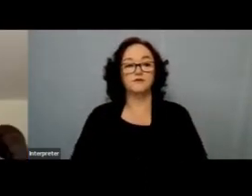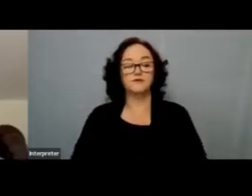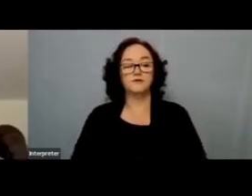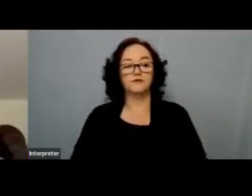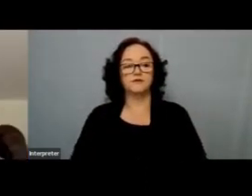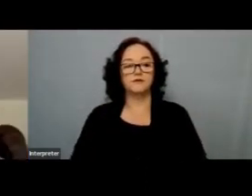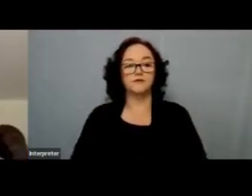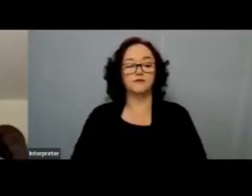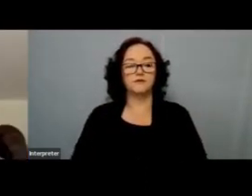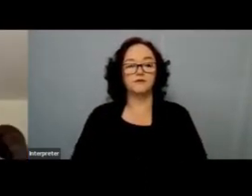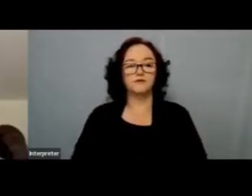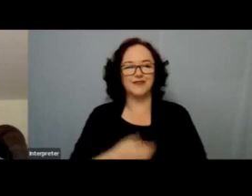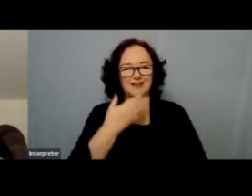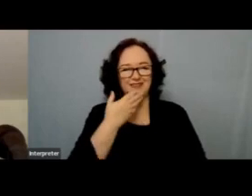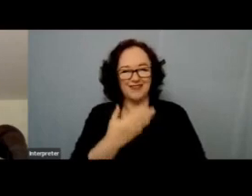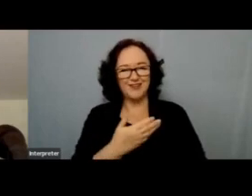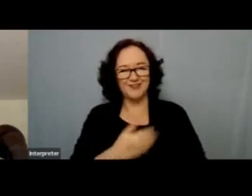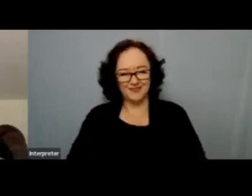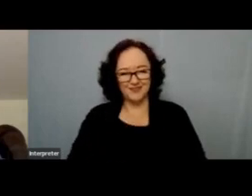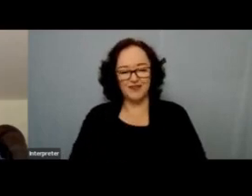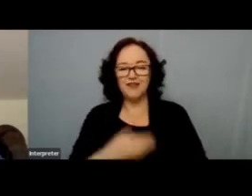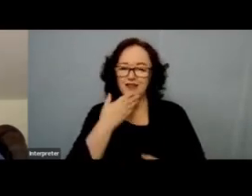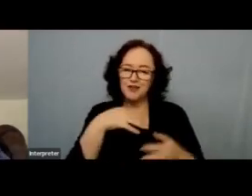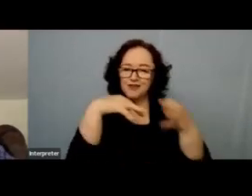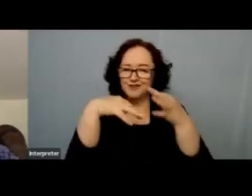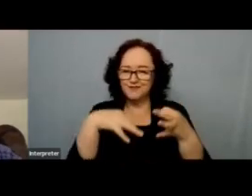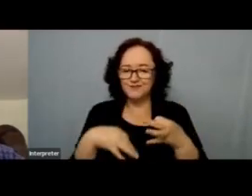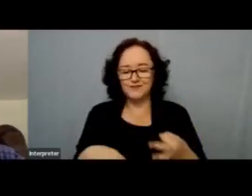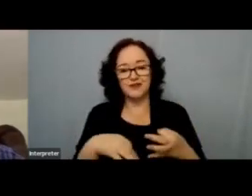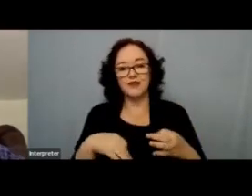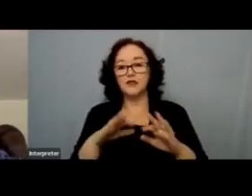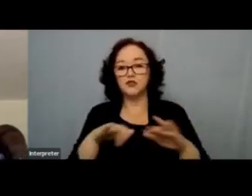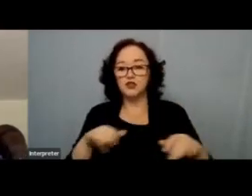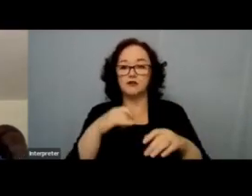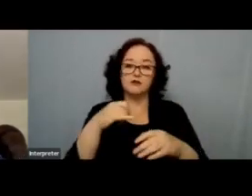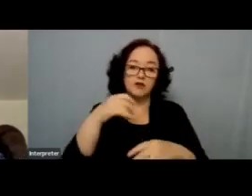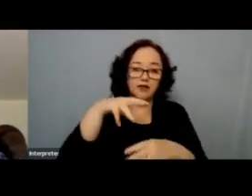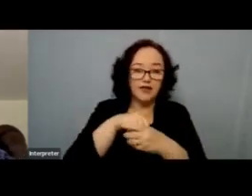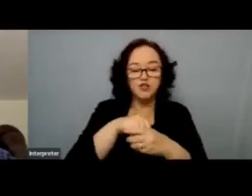Drew Nagele: Thank you, June, thanks for explaining to us the Child Welfare engagement model and where we might consider